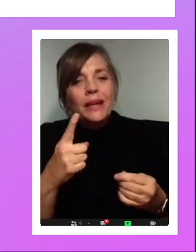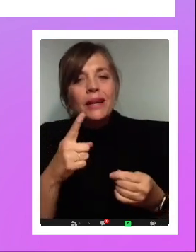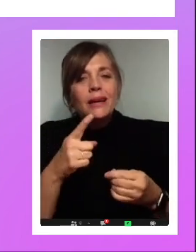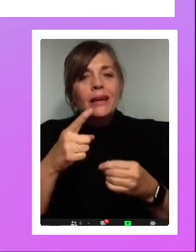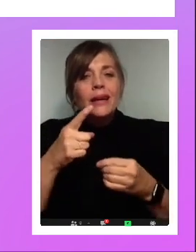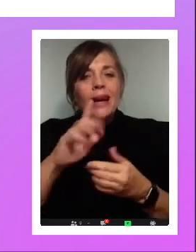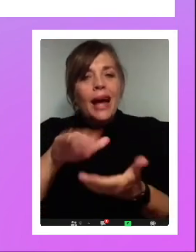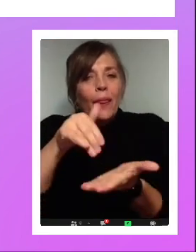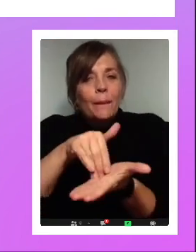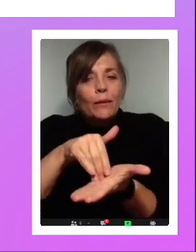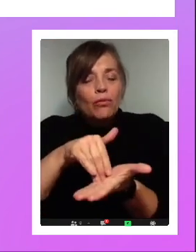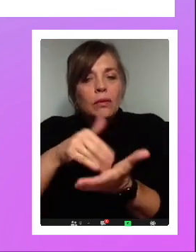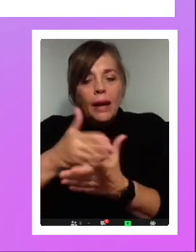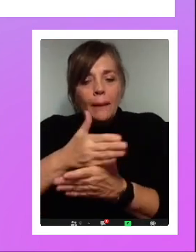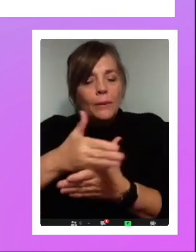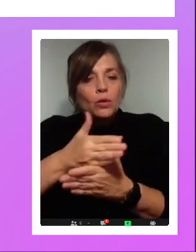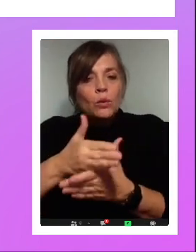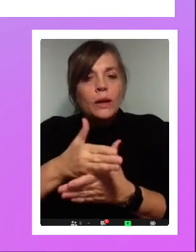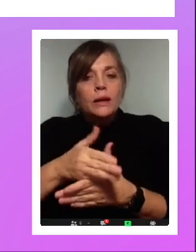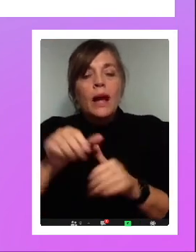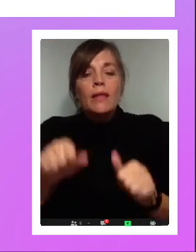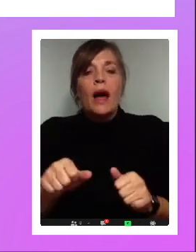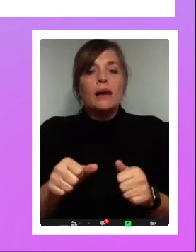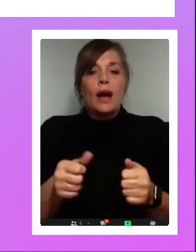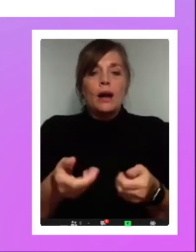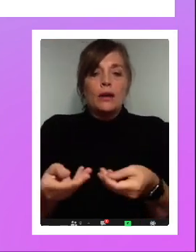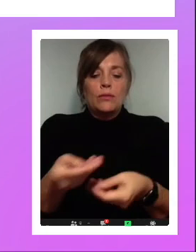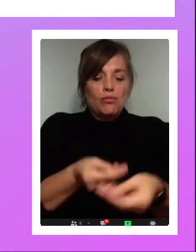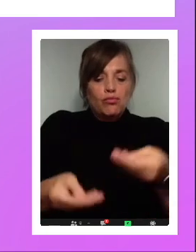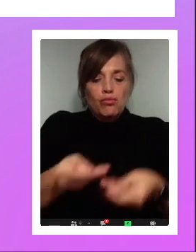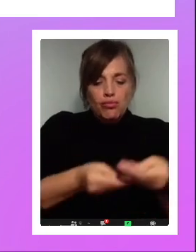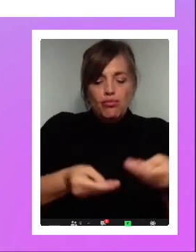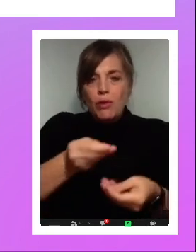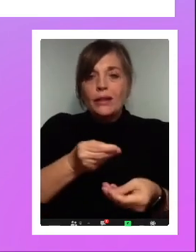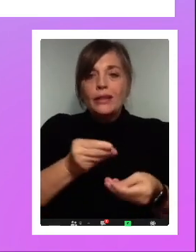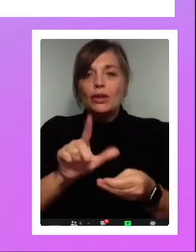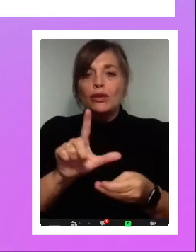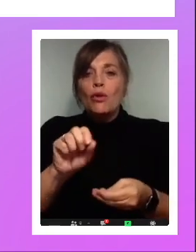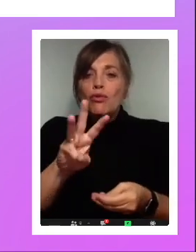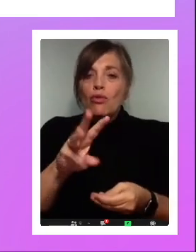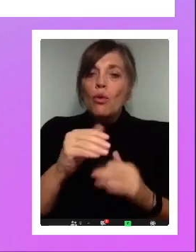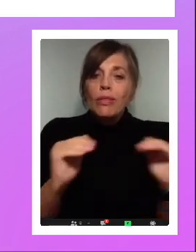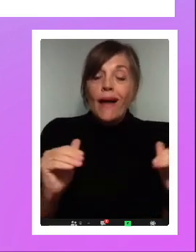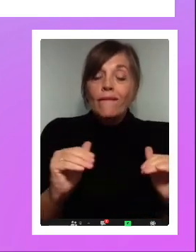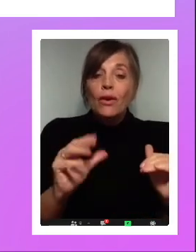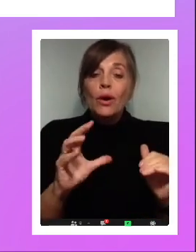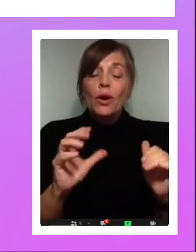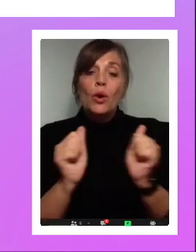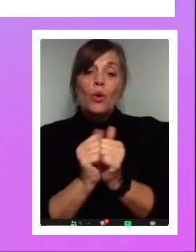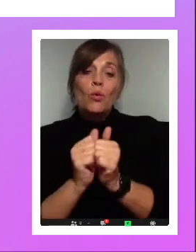with low latency and so there's a effort at Google and elsewhere to put things